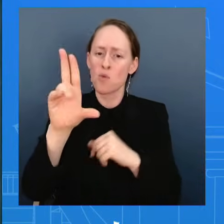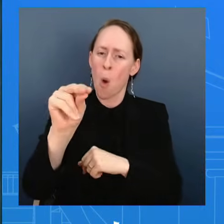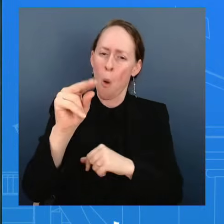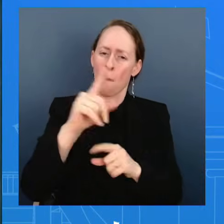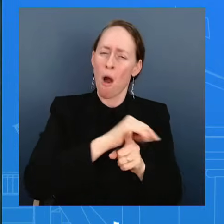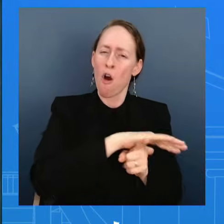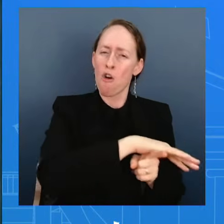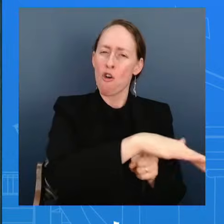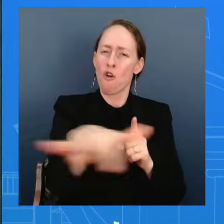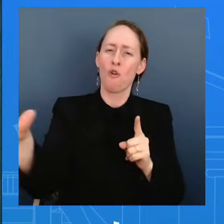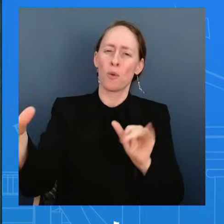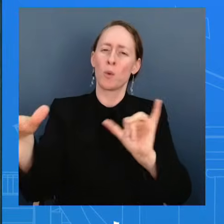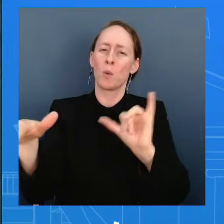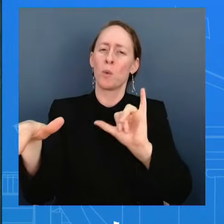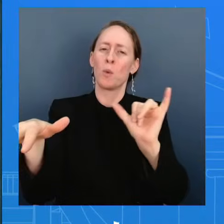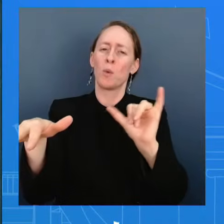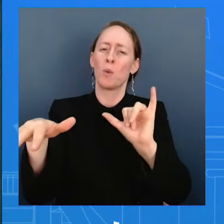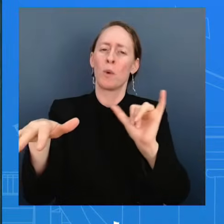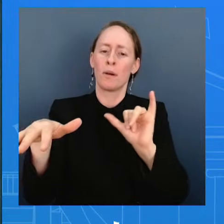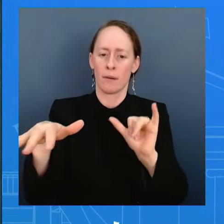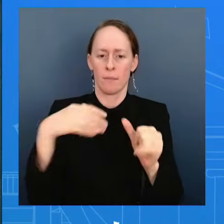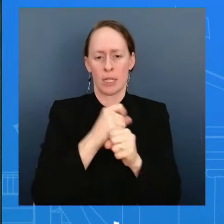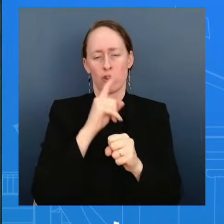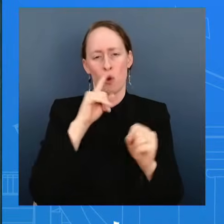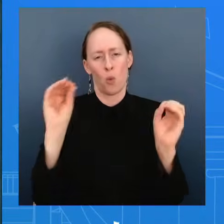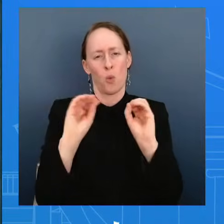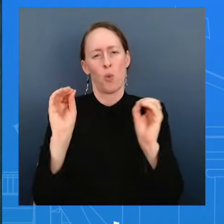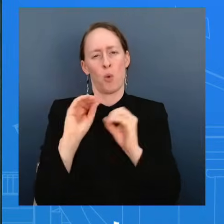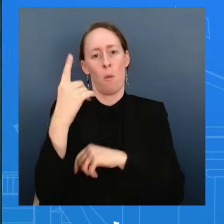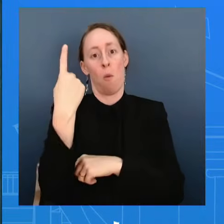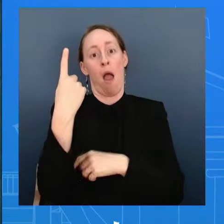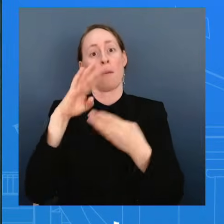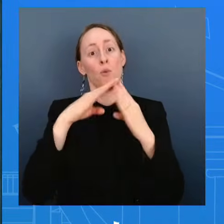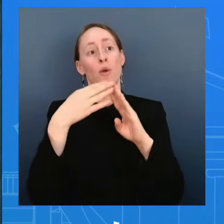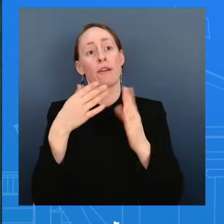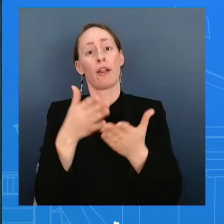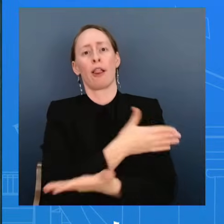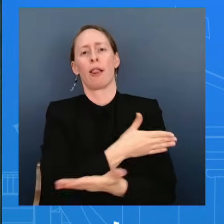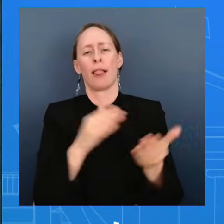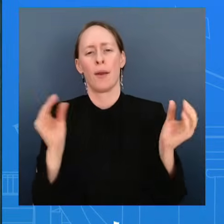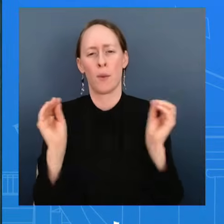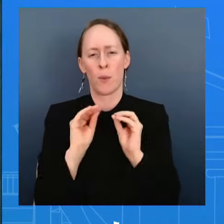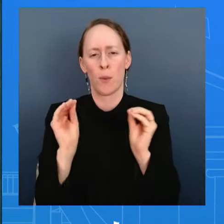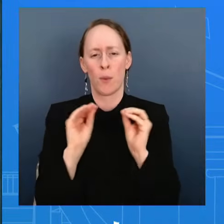also to encourage all eligible Americans to exercise their right to vote. I think that is something that not just, obviously,